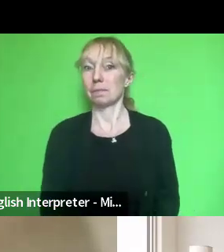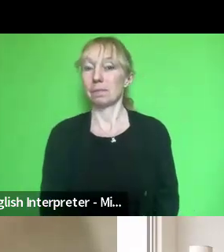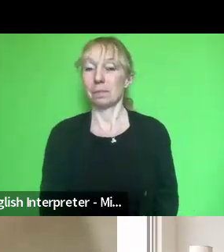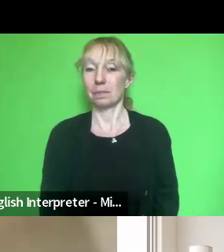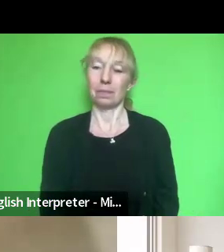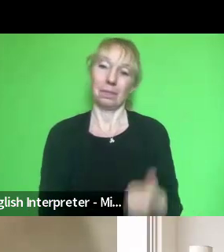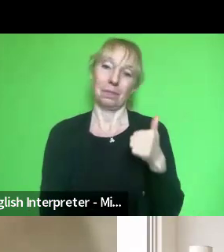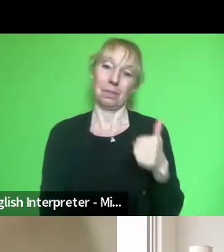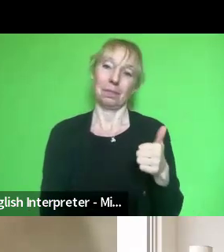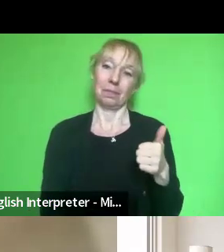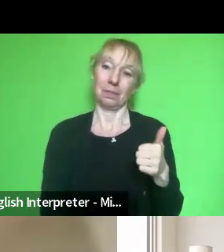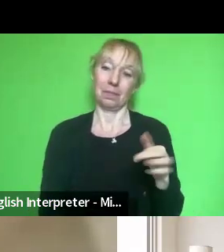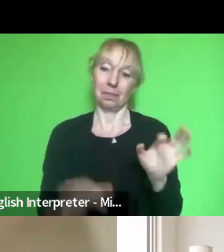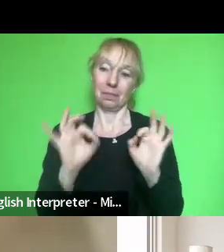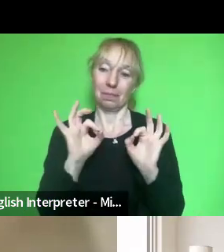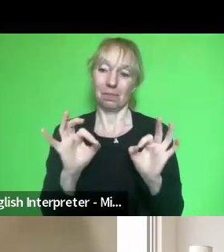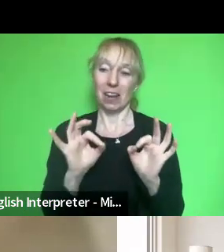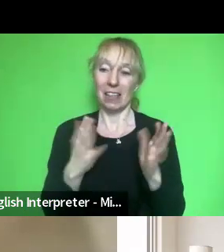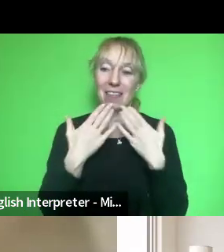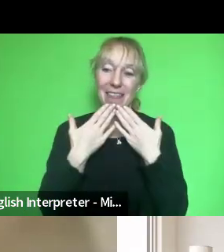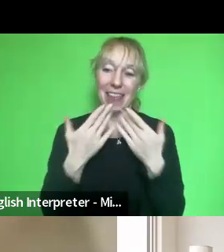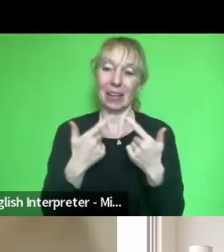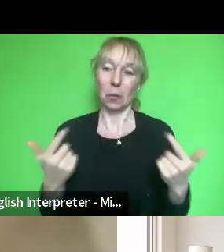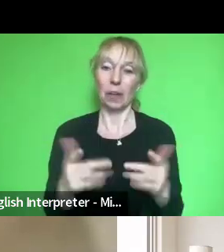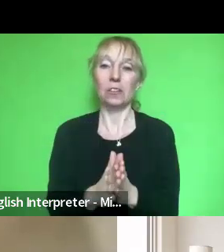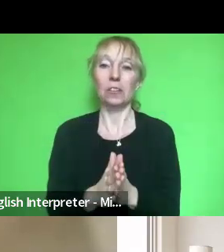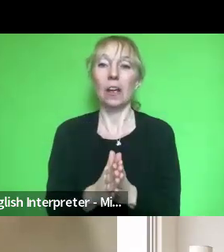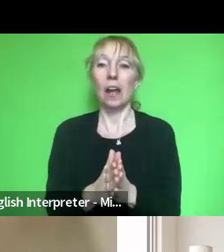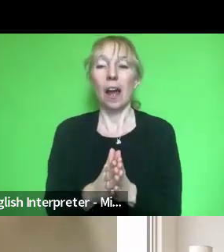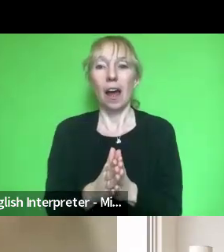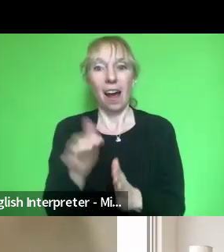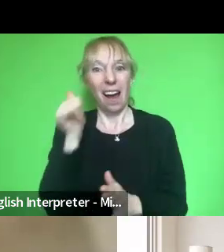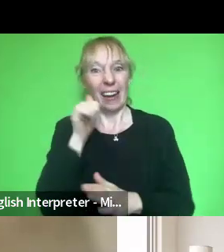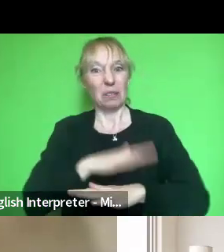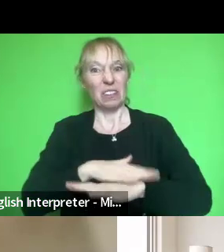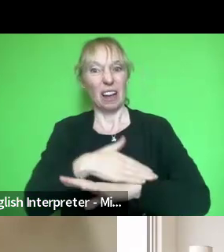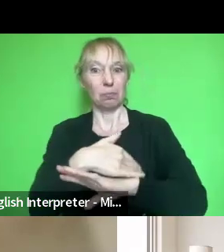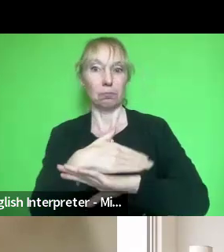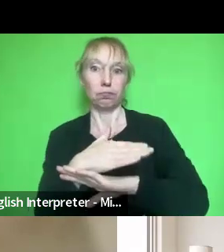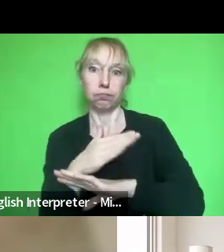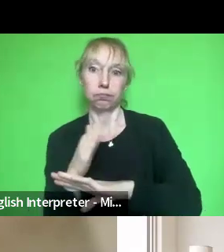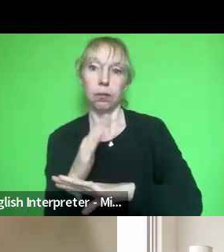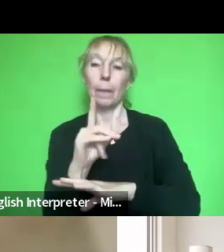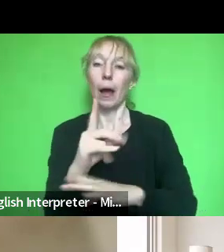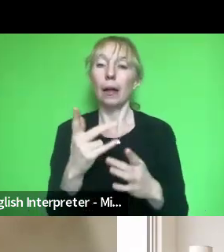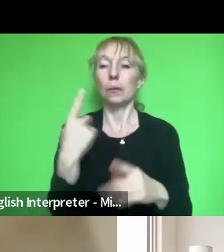Amelia: Brilliant. Thank you so much. I did just wanna quick, I know we're very close to the end, but just one quick question if